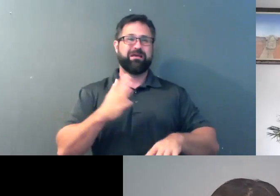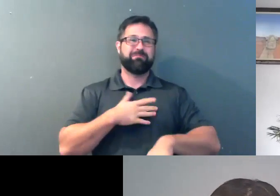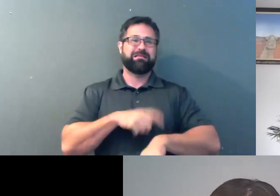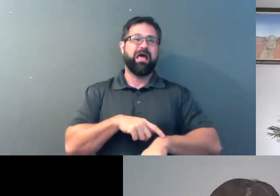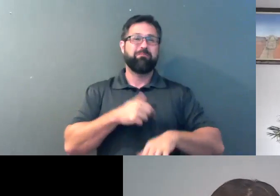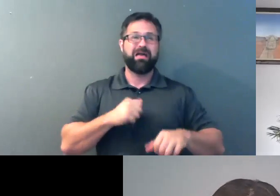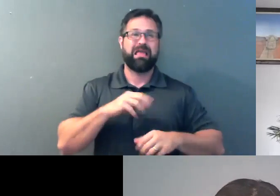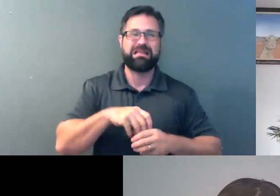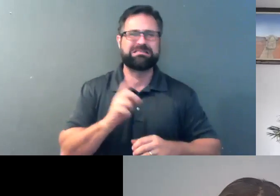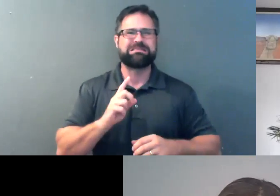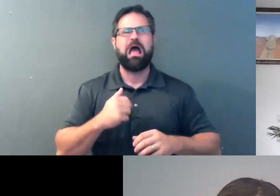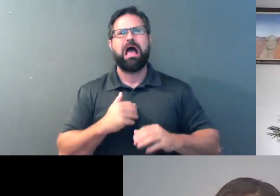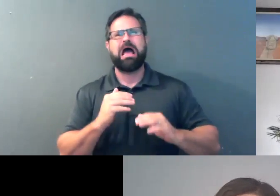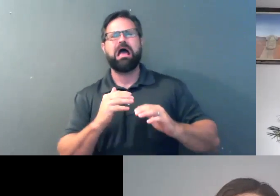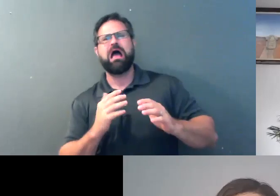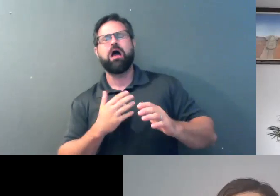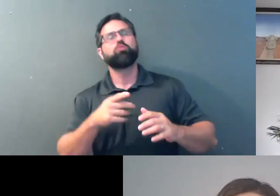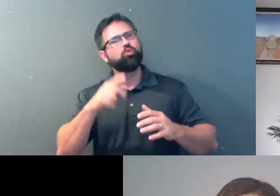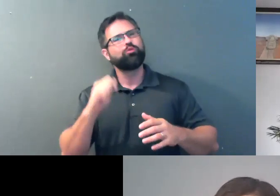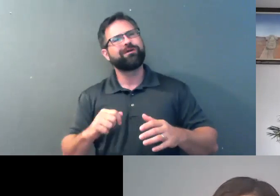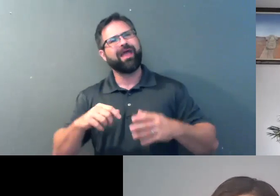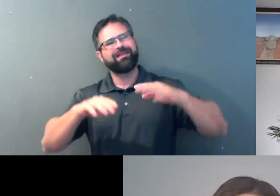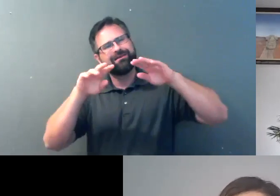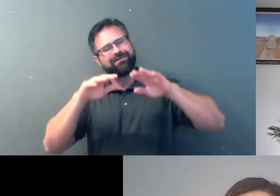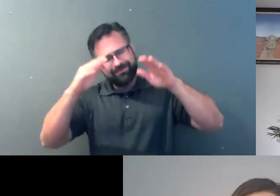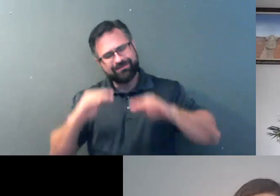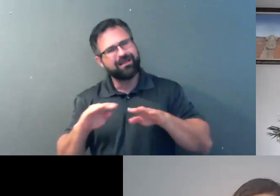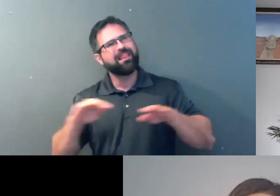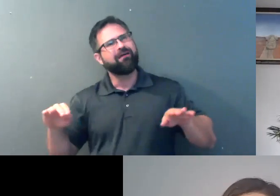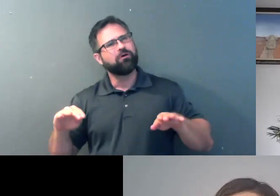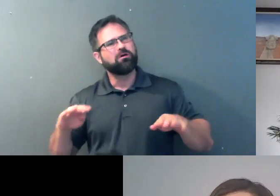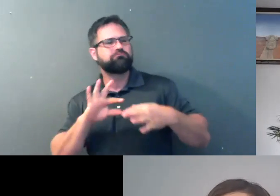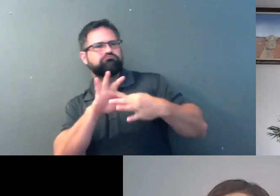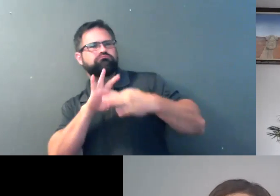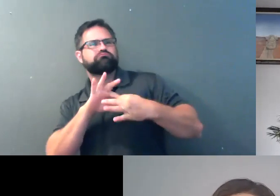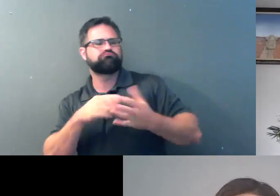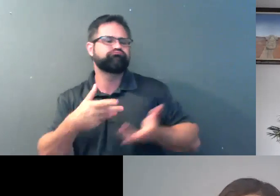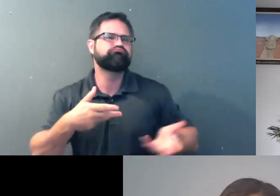welcome your participation can you give us a little bit more detail about what what is the